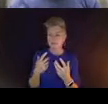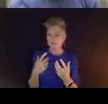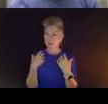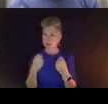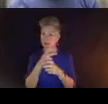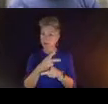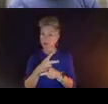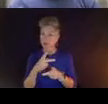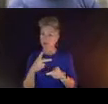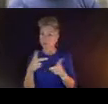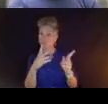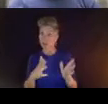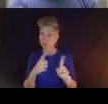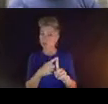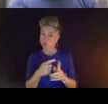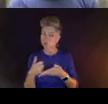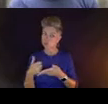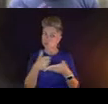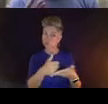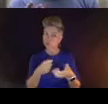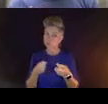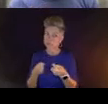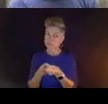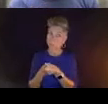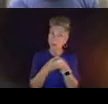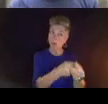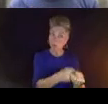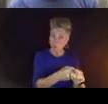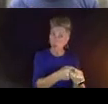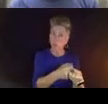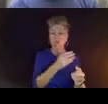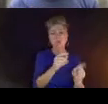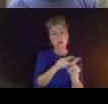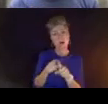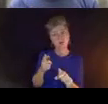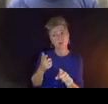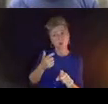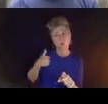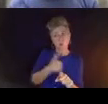It also gives us the opportunity to say, what are the terms that you prefer to use?